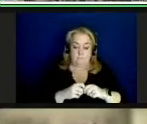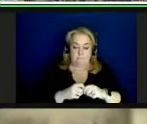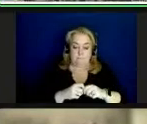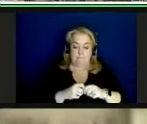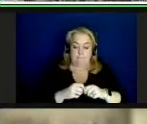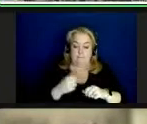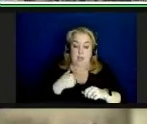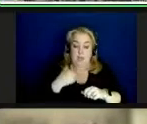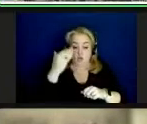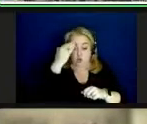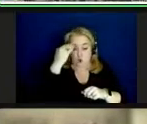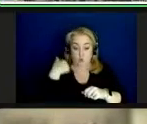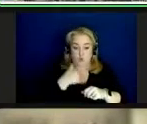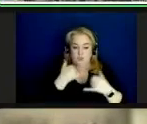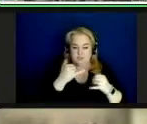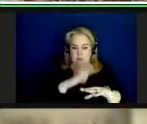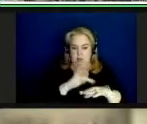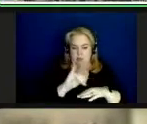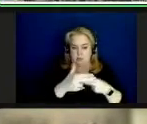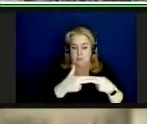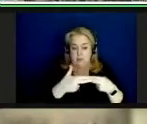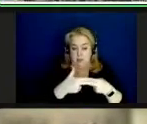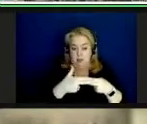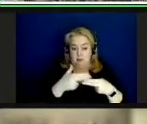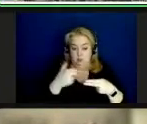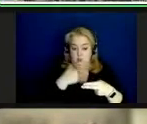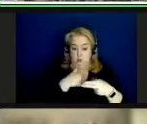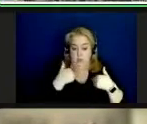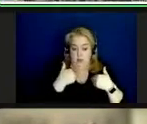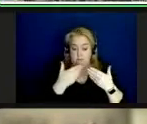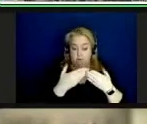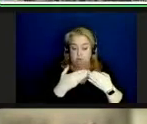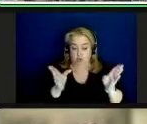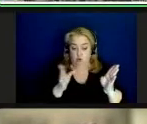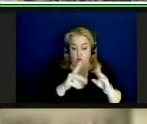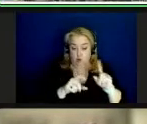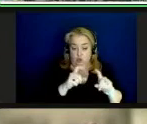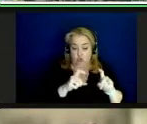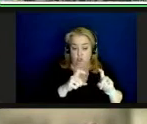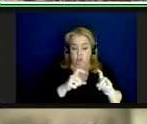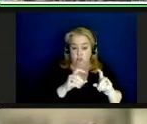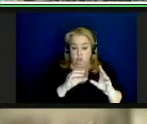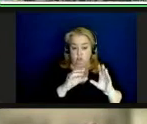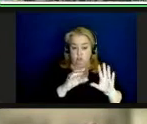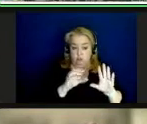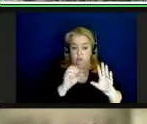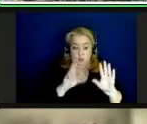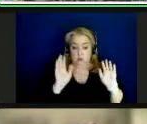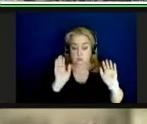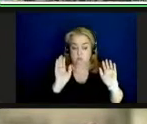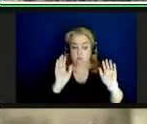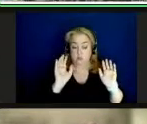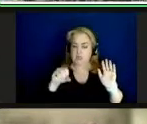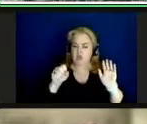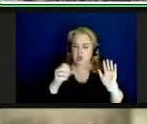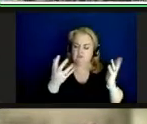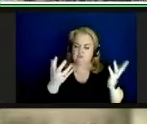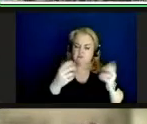THERE. CITY RESTARTING PERSPECTIVE.